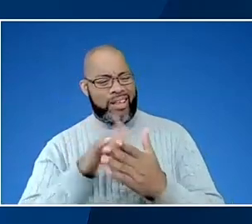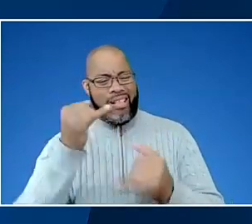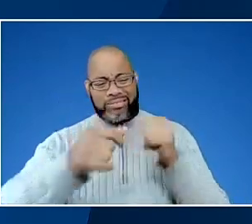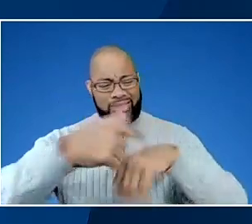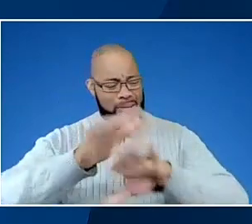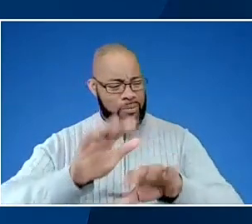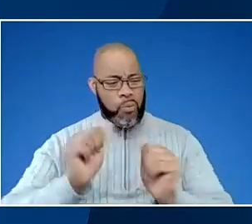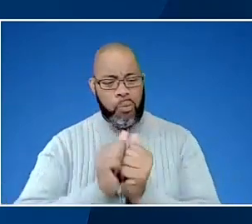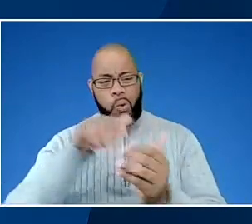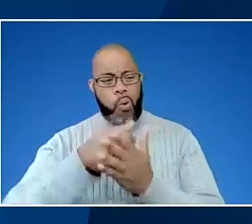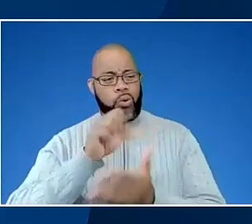stipend issue.